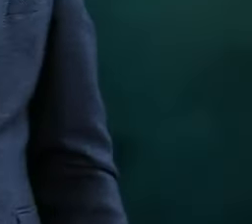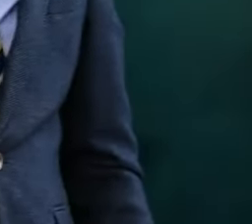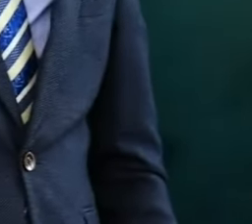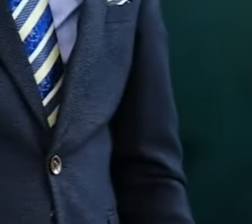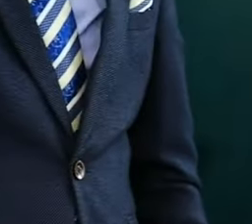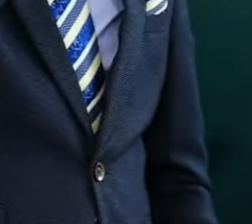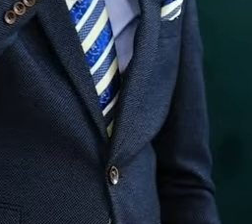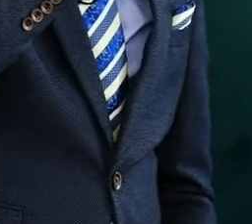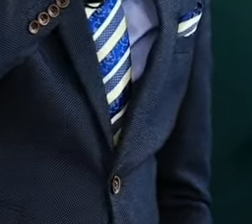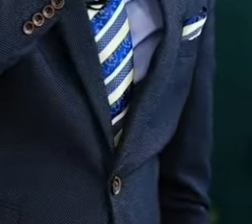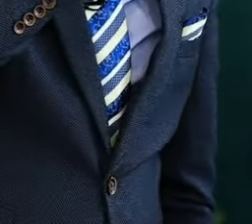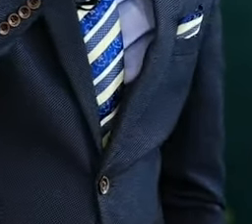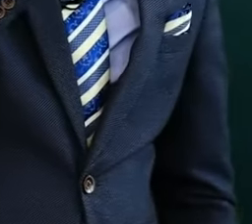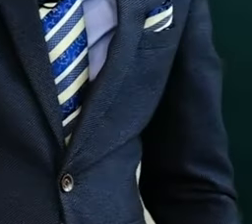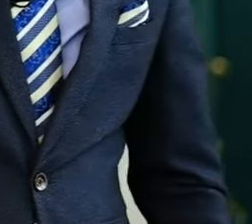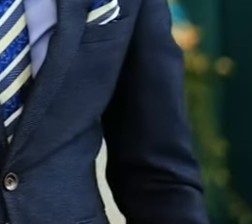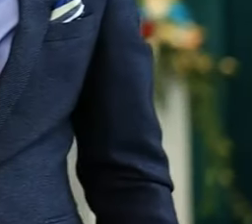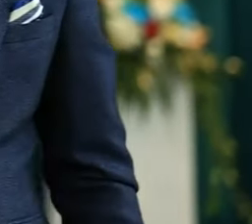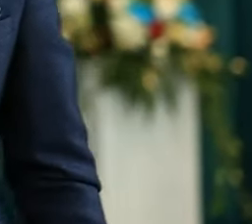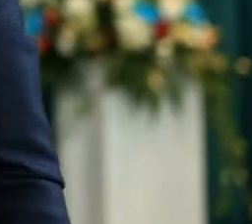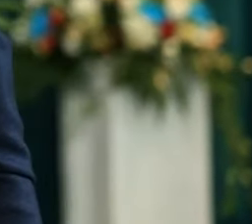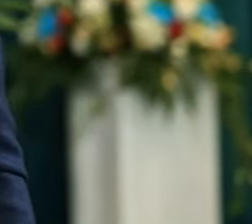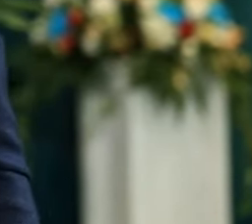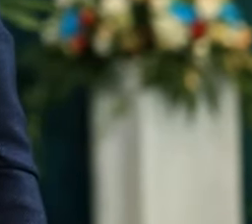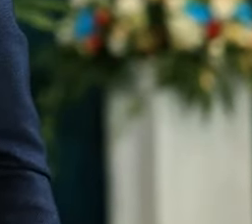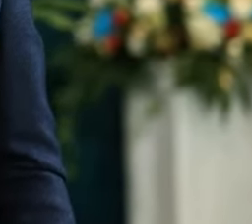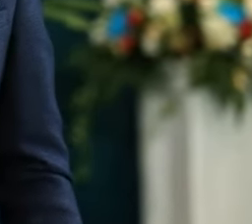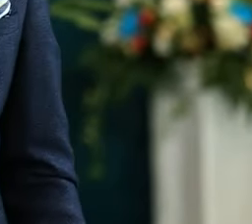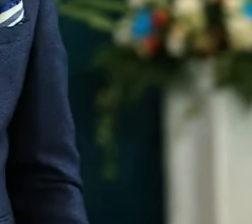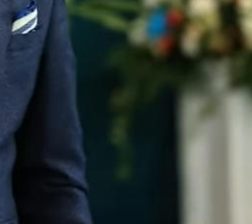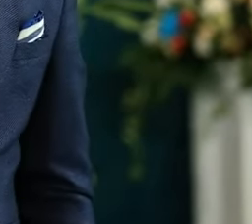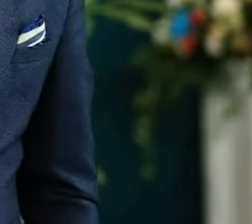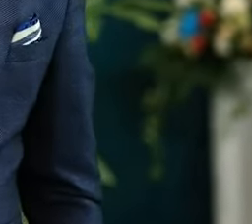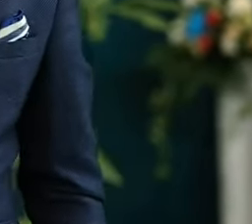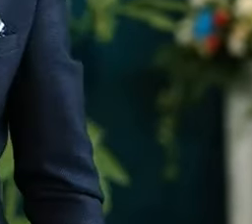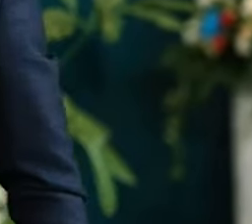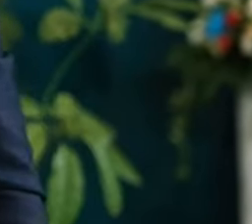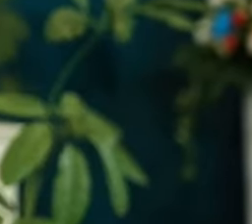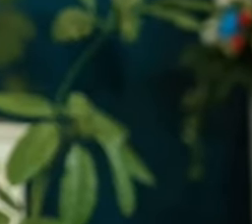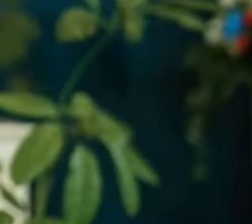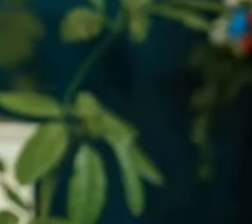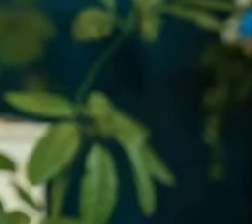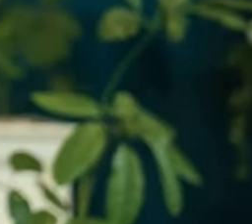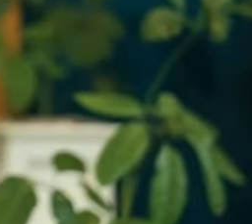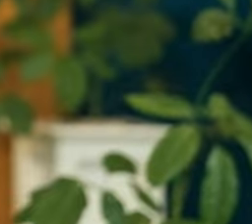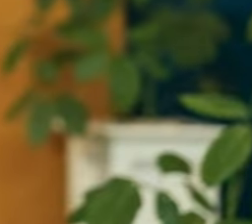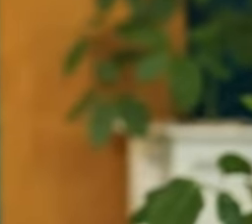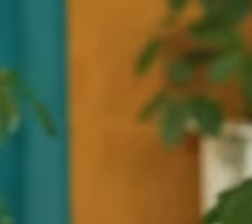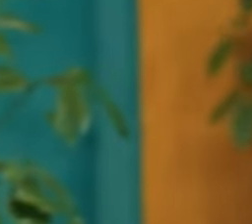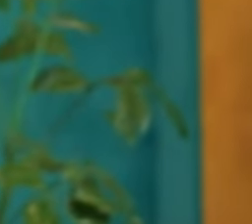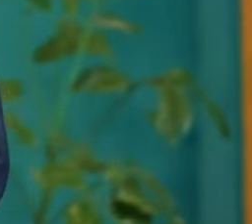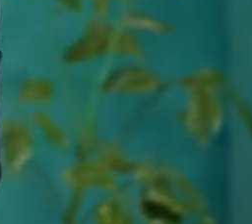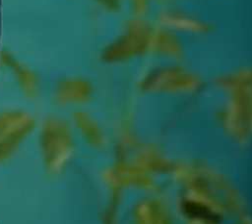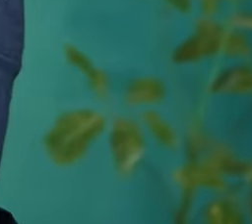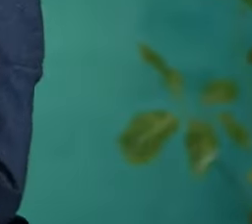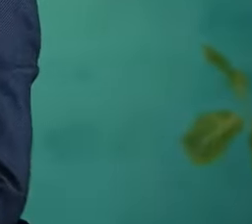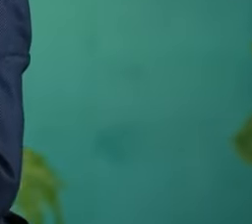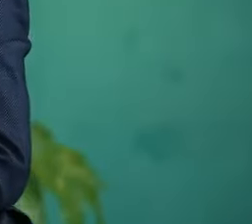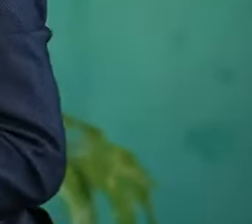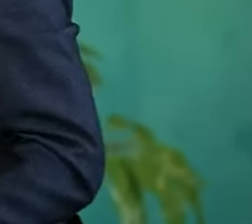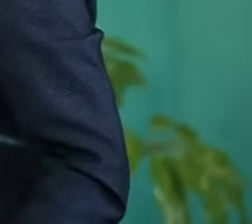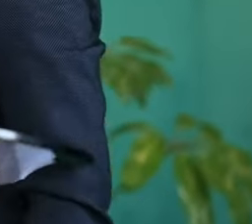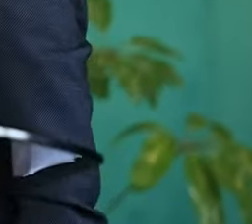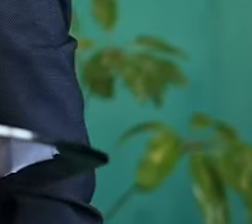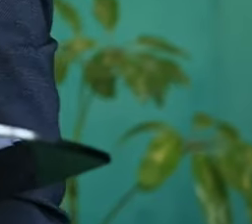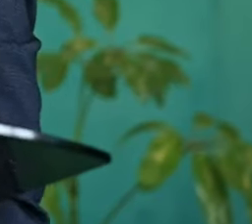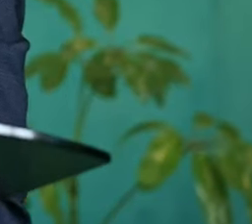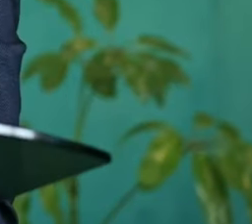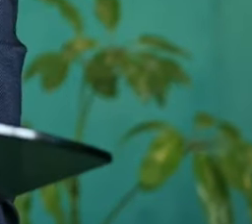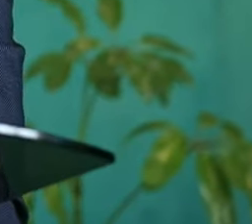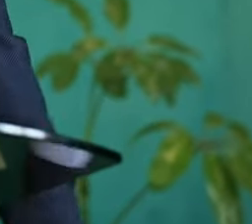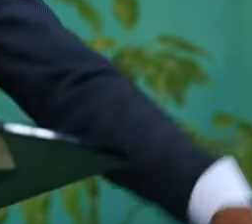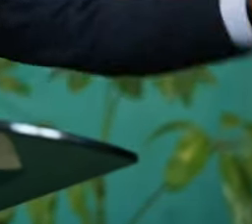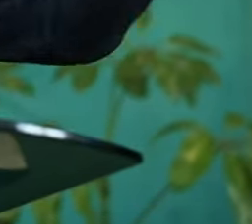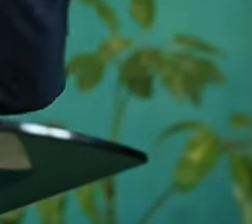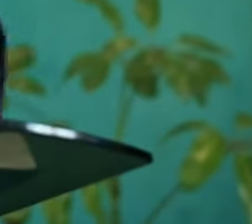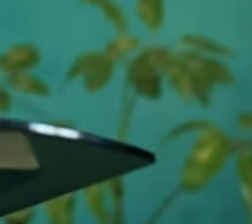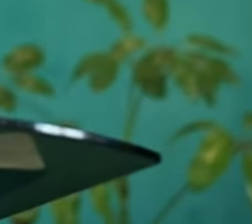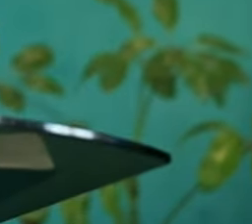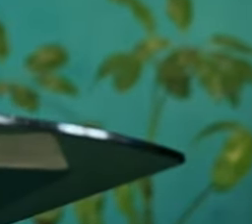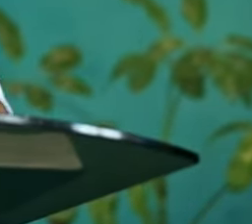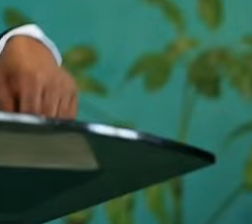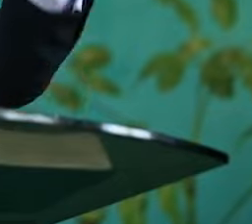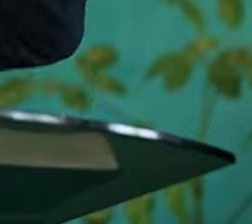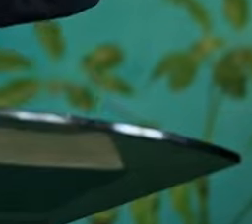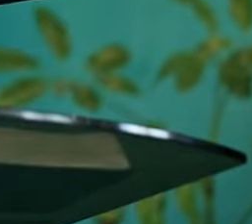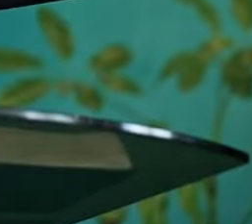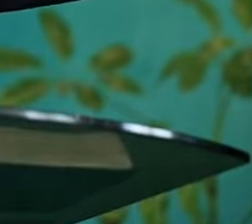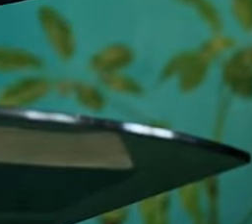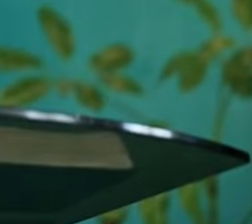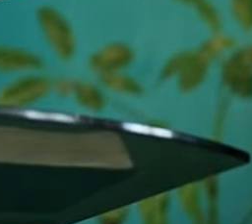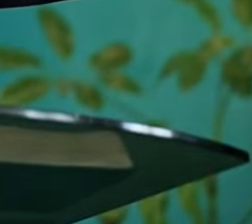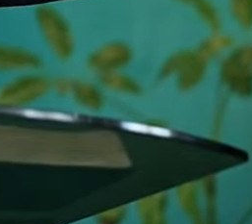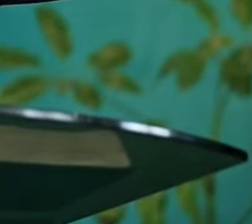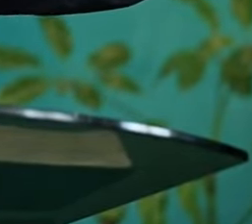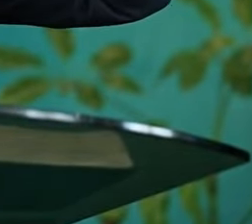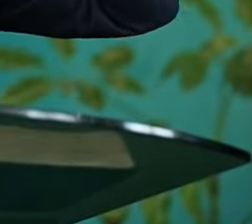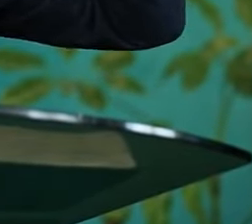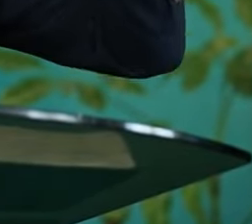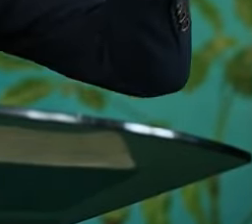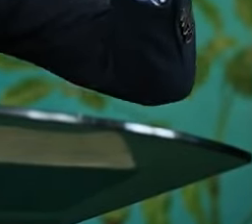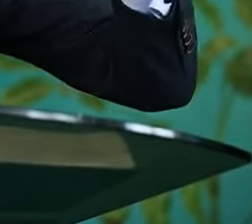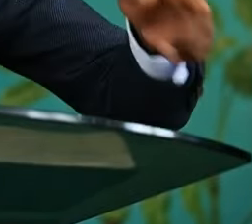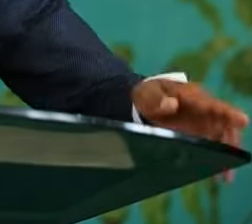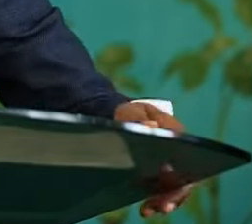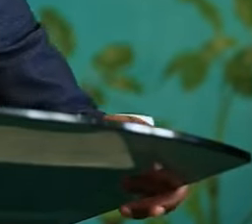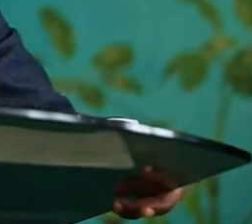that no Christian ought to be defeated Paul says we are all not conquerors but more than conquerors